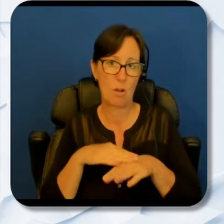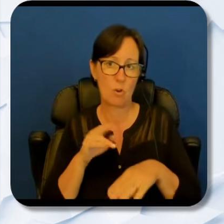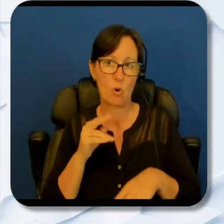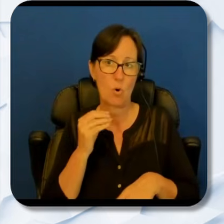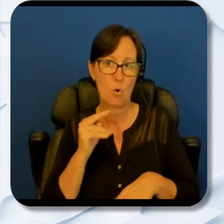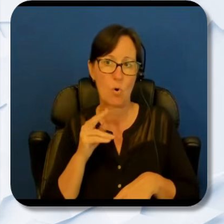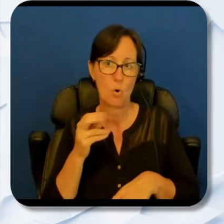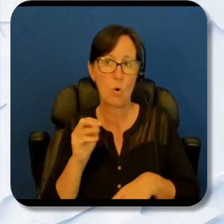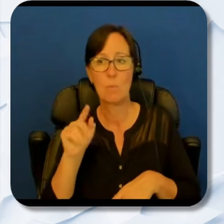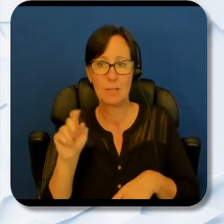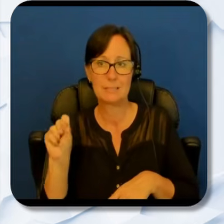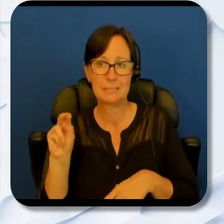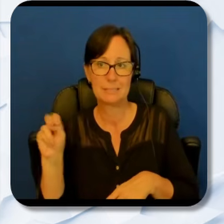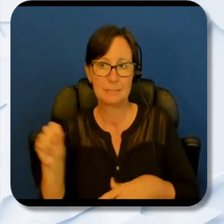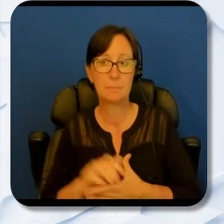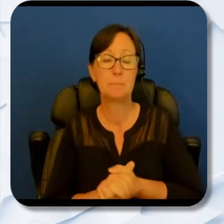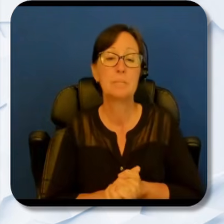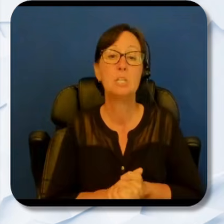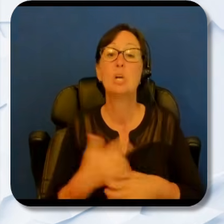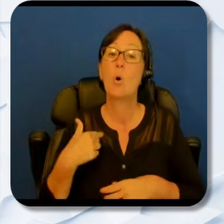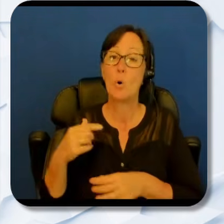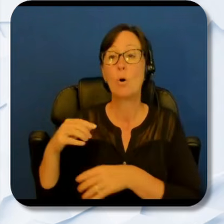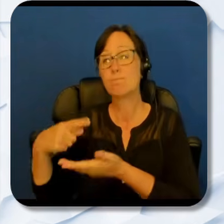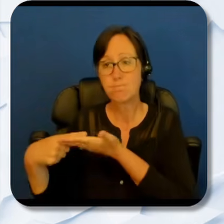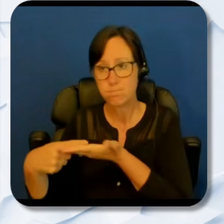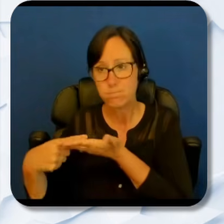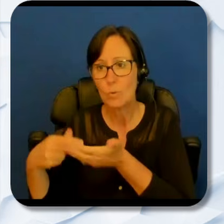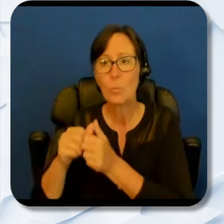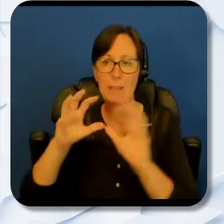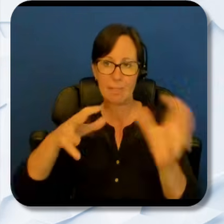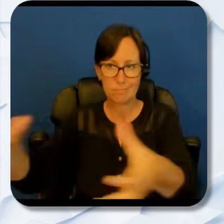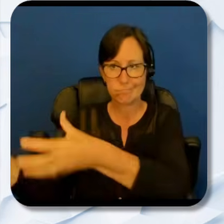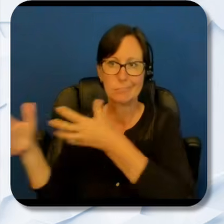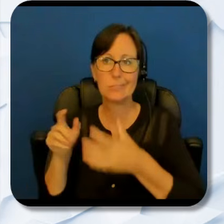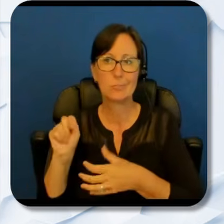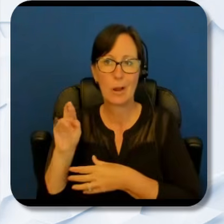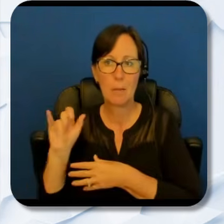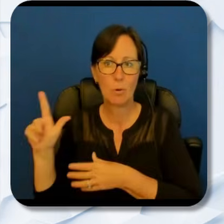So, I have the privilege of consulting with tribal communities throughout the state.